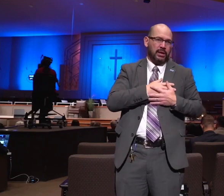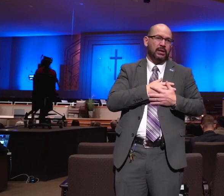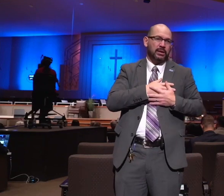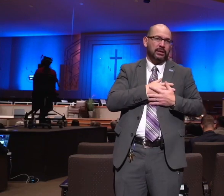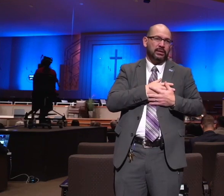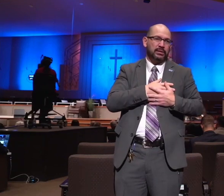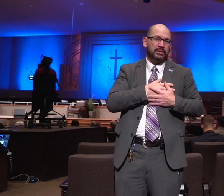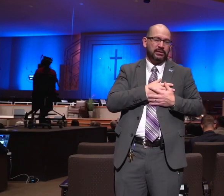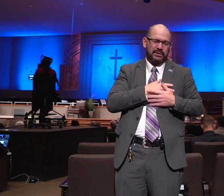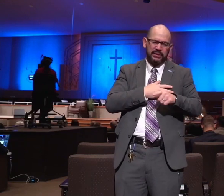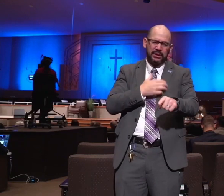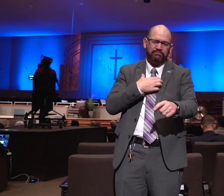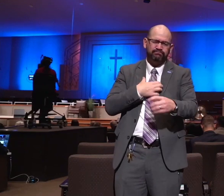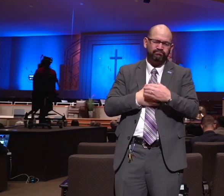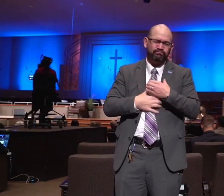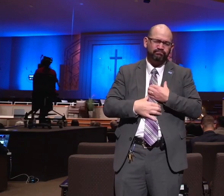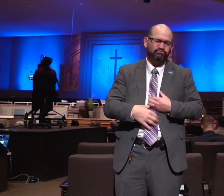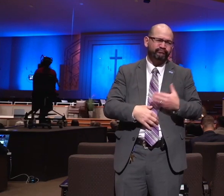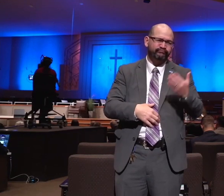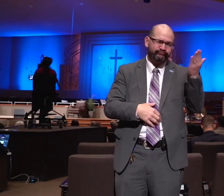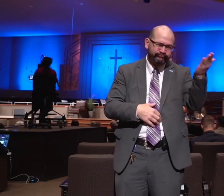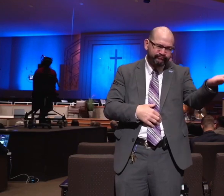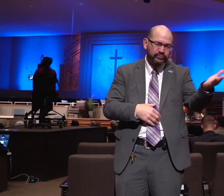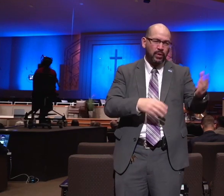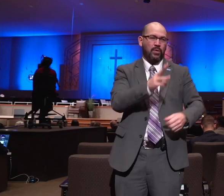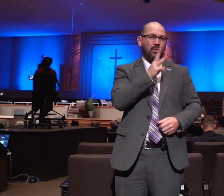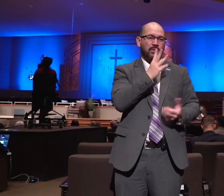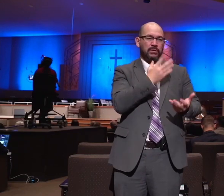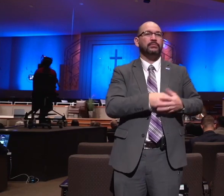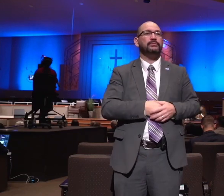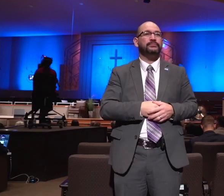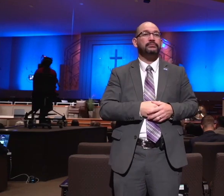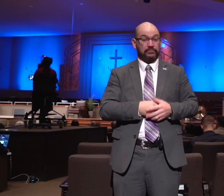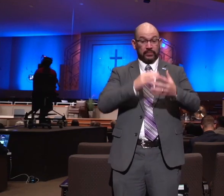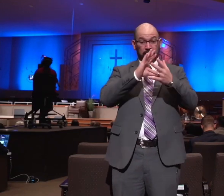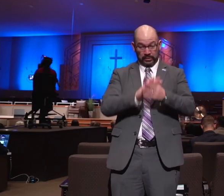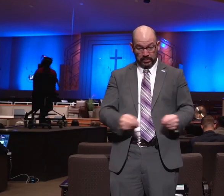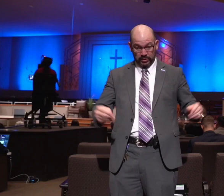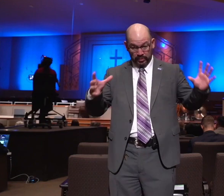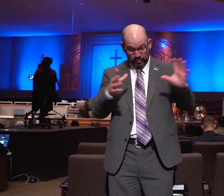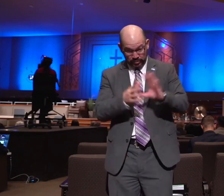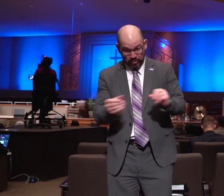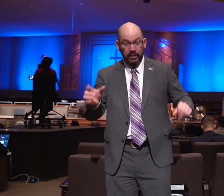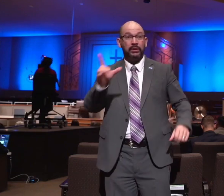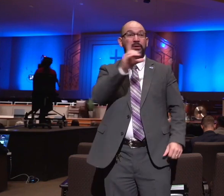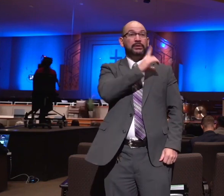as the water from the well of Bethlehem in the story